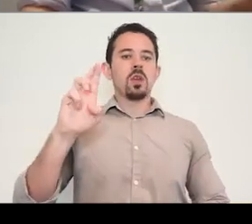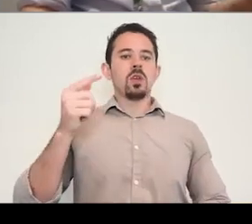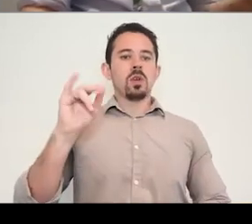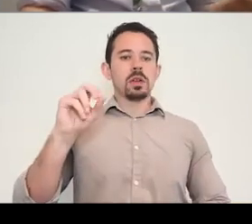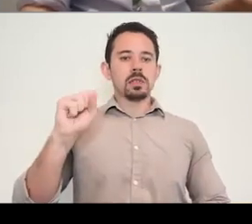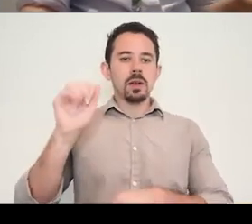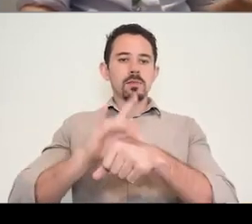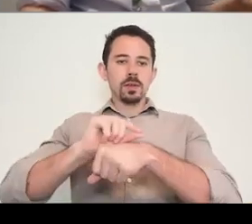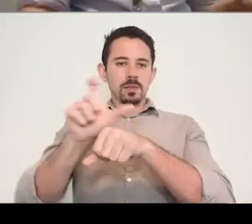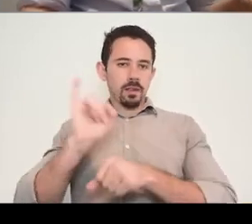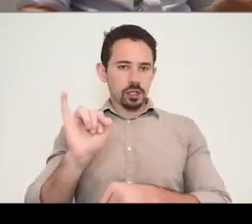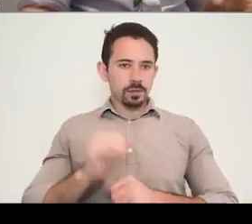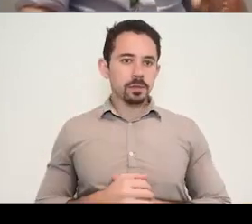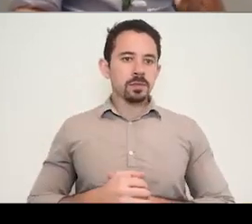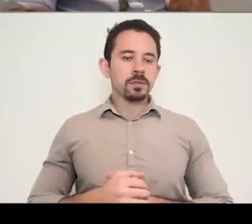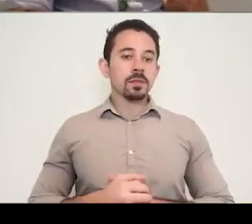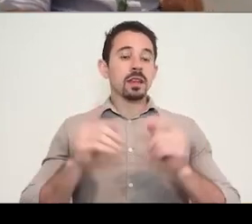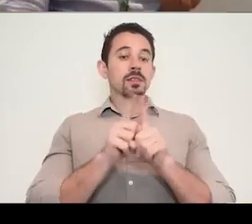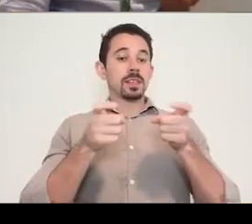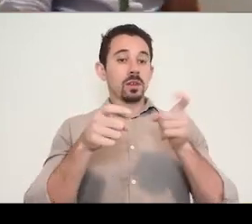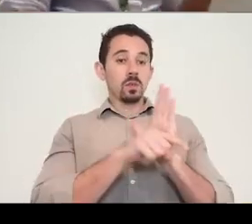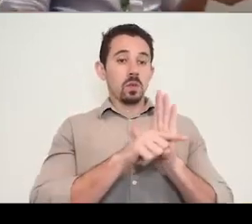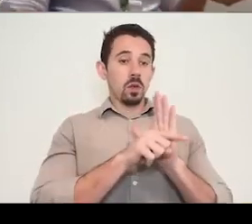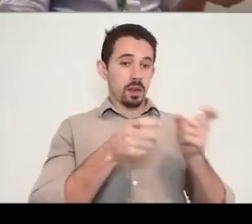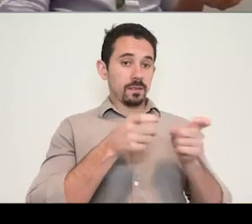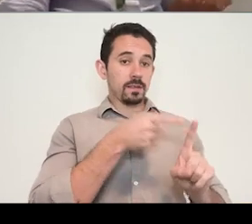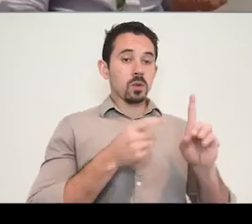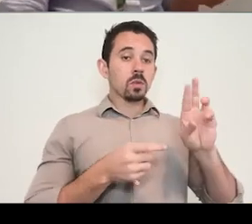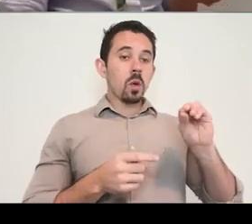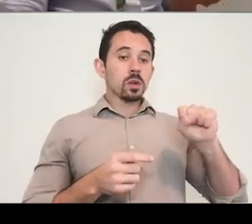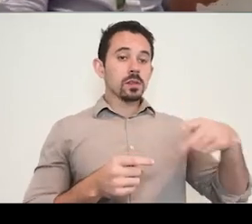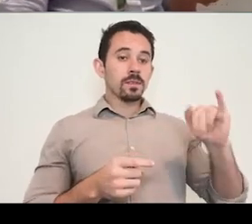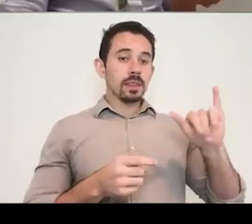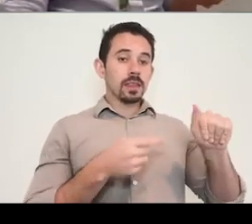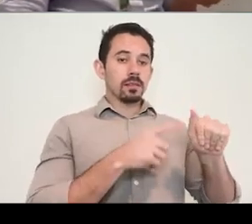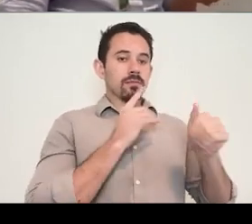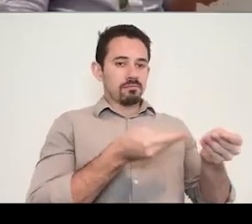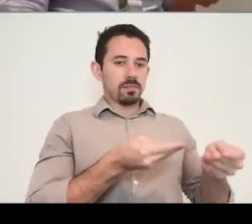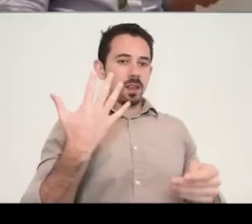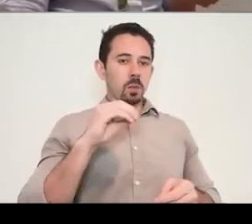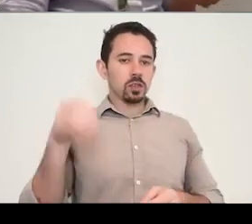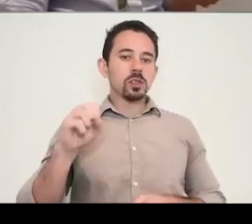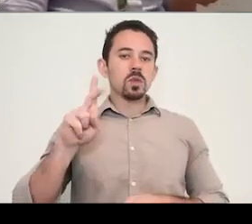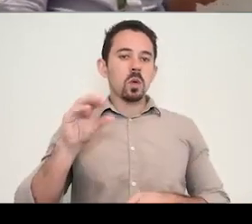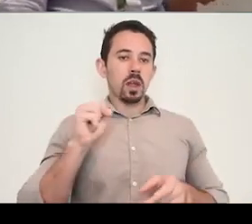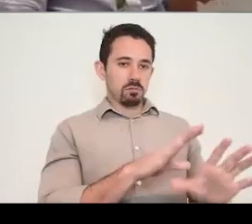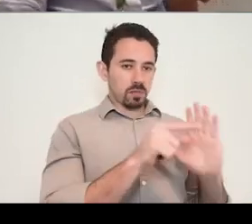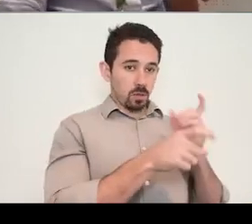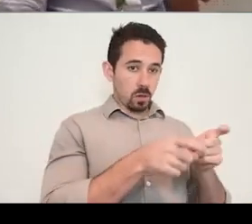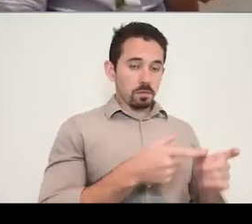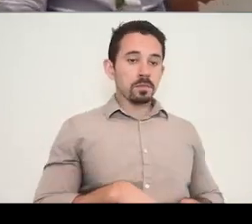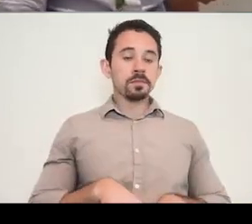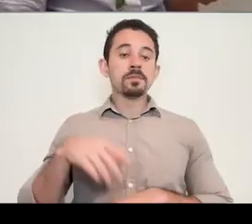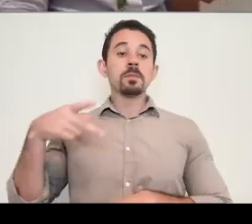biofilm infections. As a negative control, Drosophila were fed 5% sucrose. The hydrolase